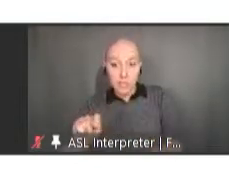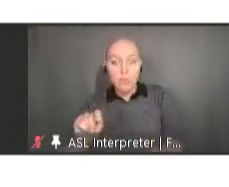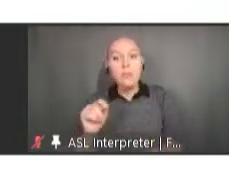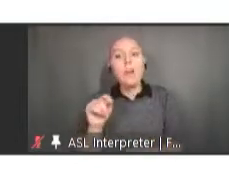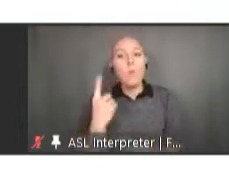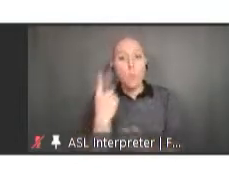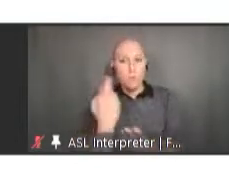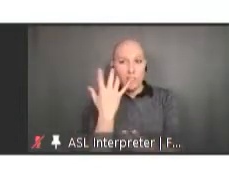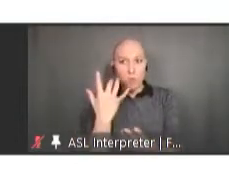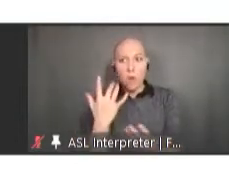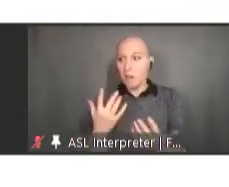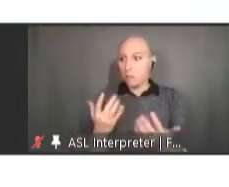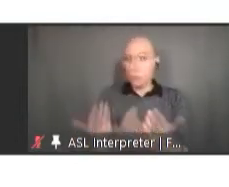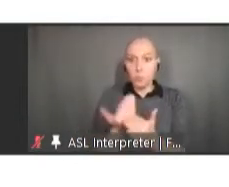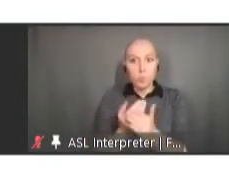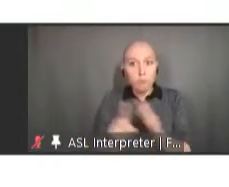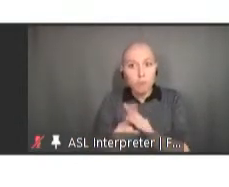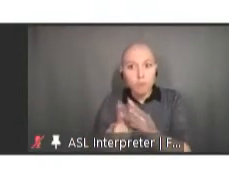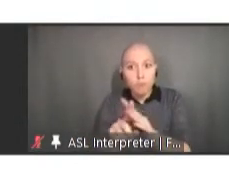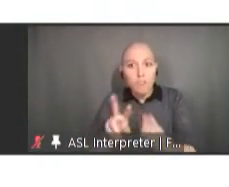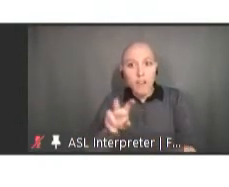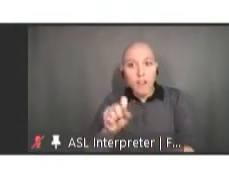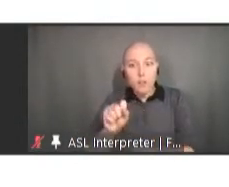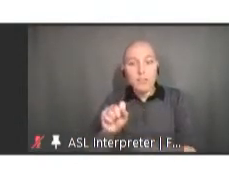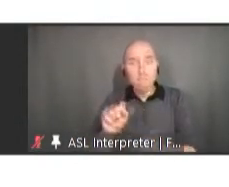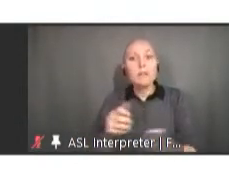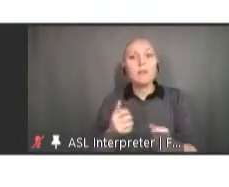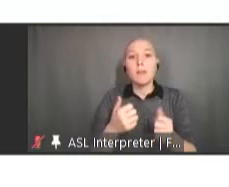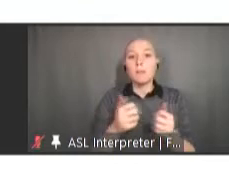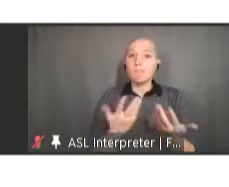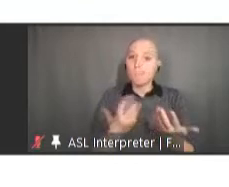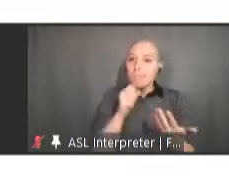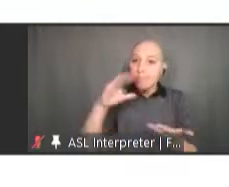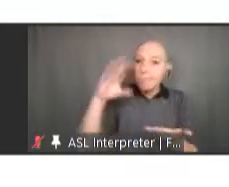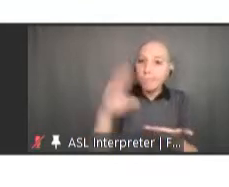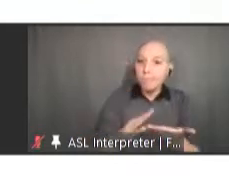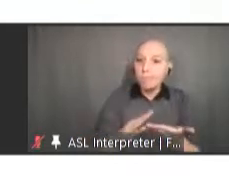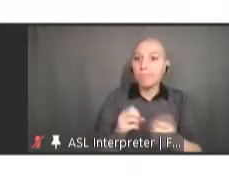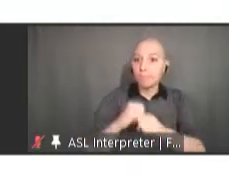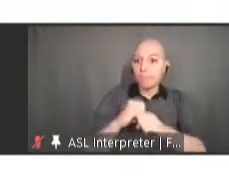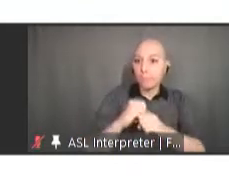Next slide, please. Now often binding antibodies can be used as a first approximation for a